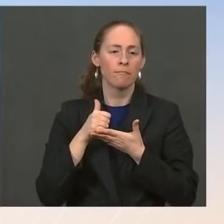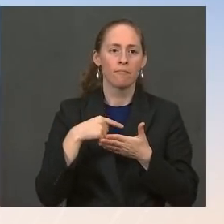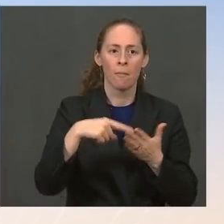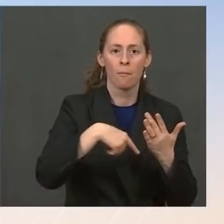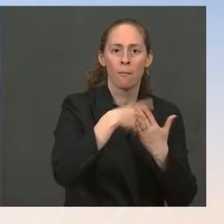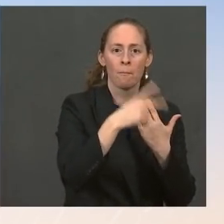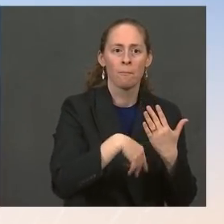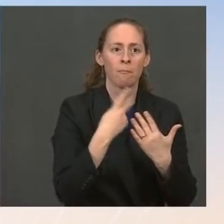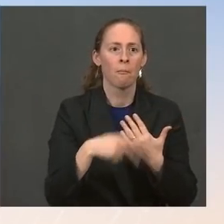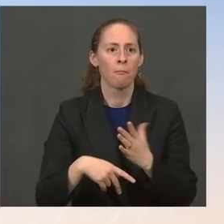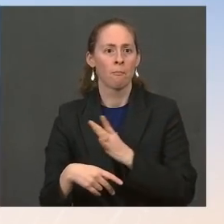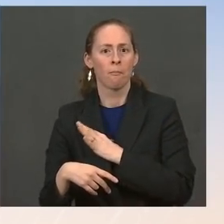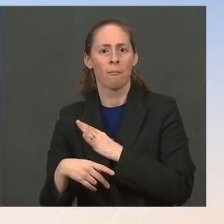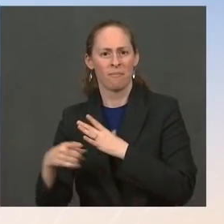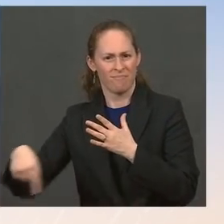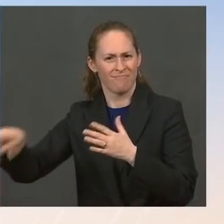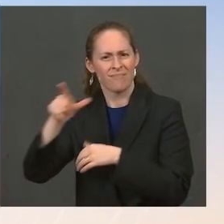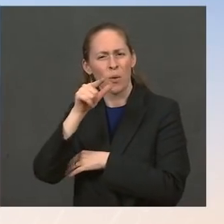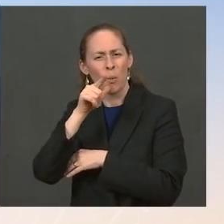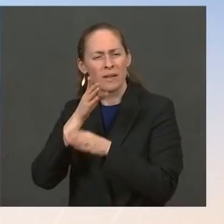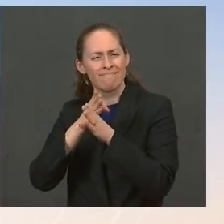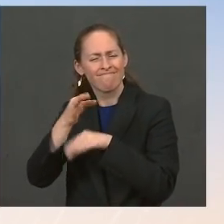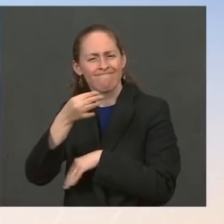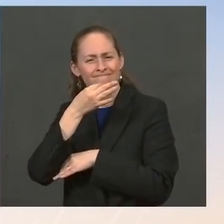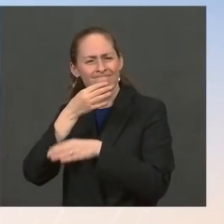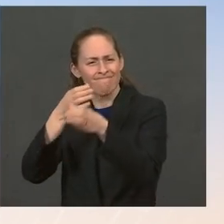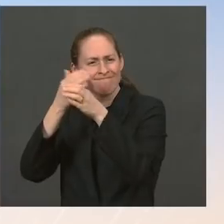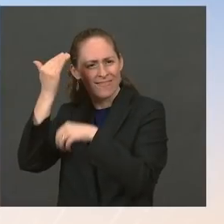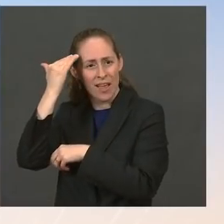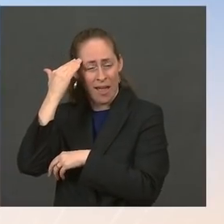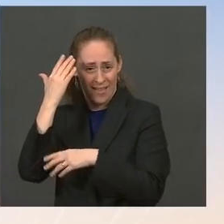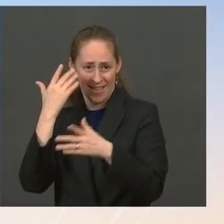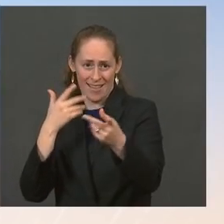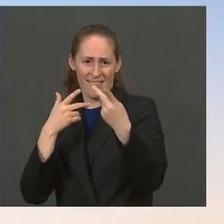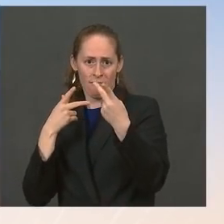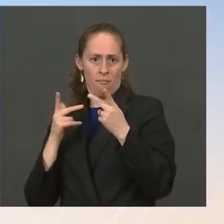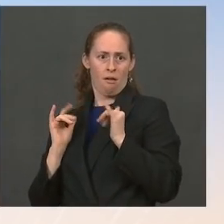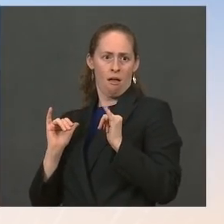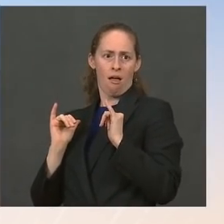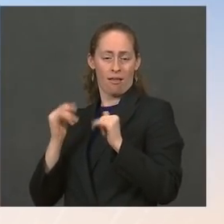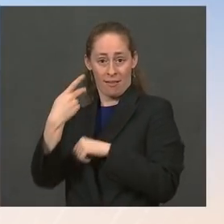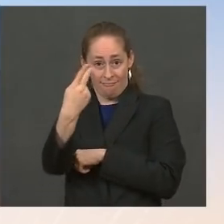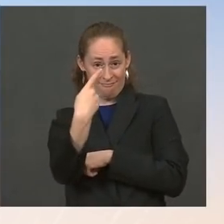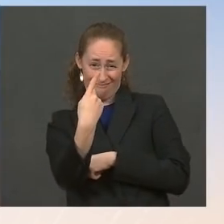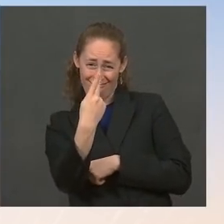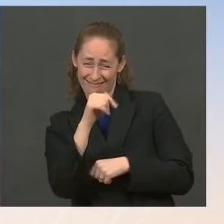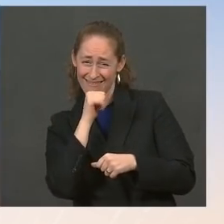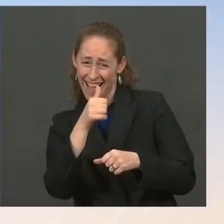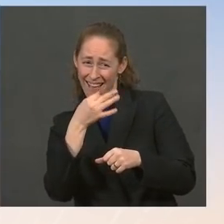economic experts -- neither of us are one; I think we can confirm that -- The Press: Confirmed. Ms. Psaki: -- have confirmed that there are significant